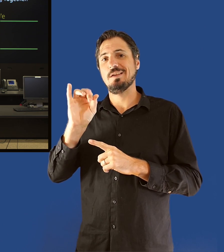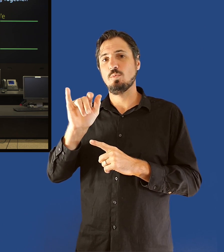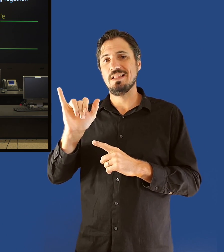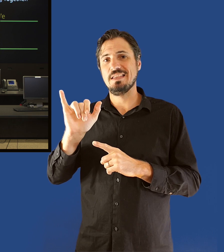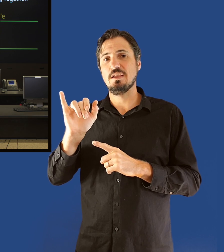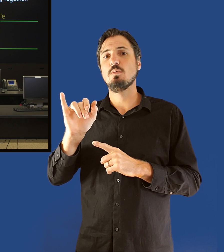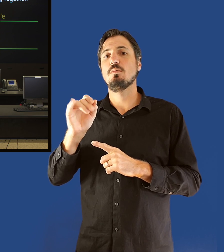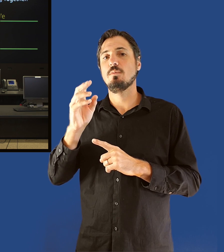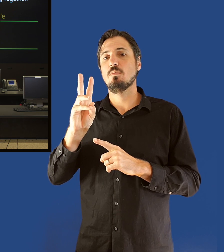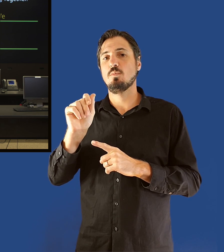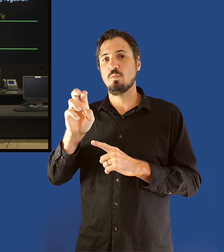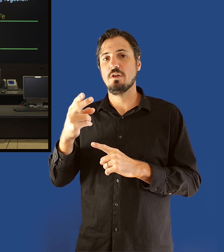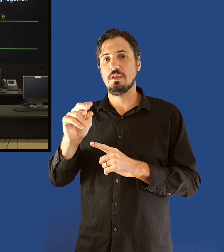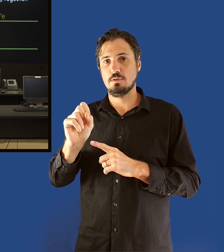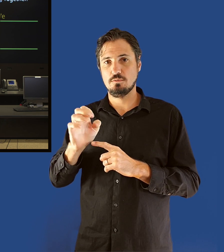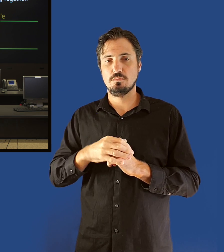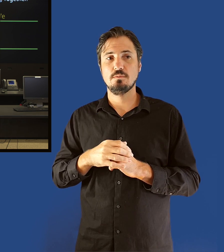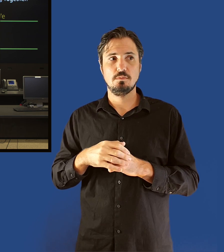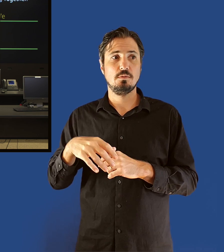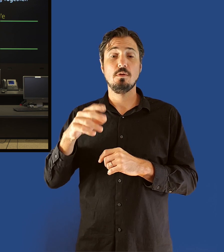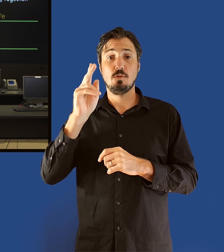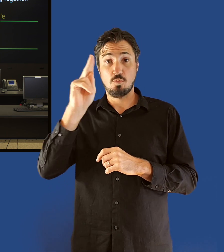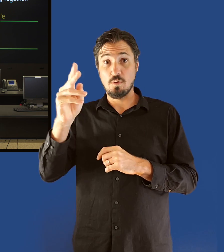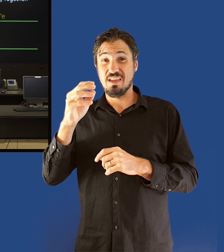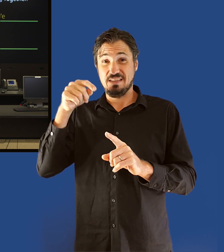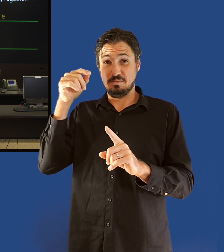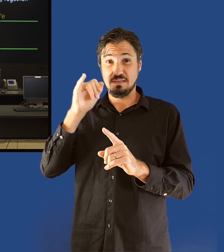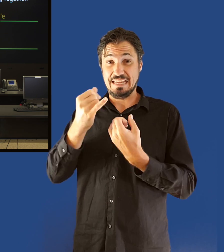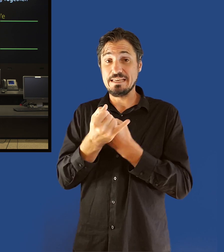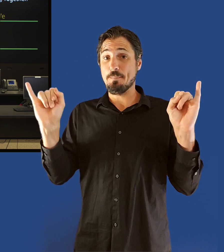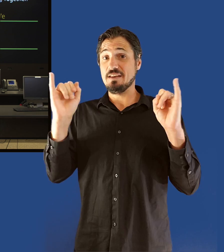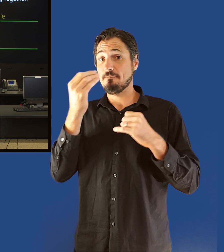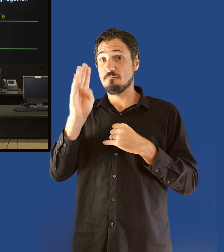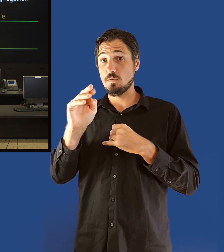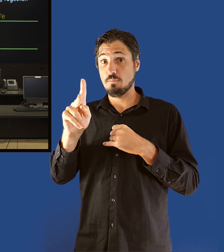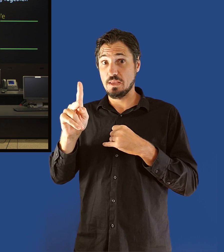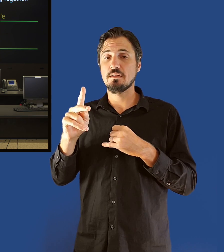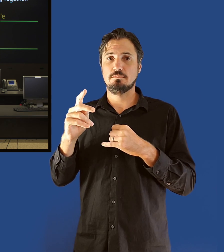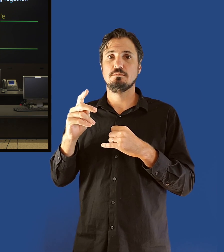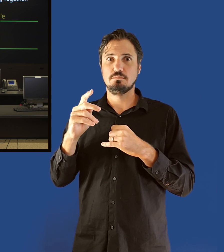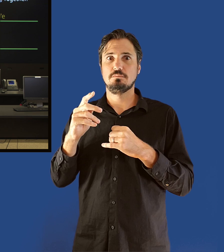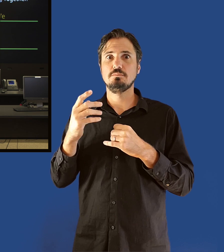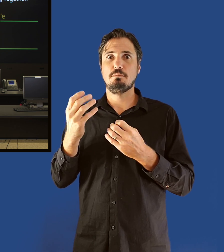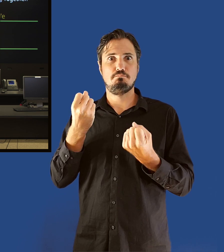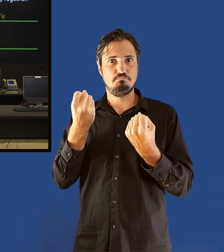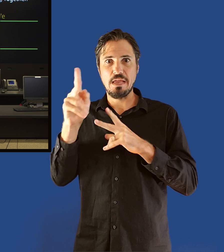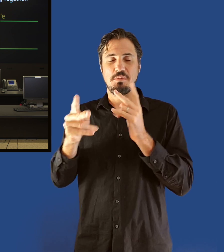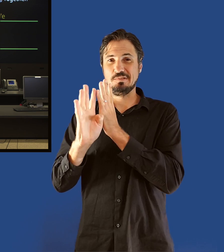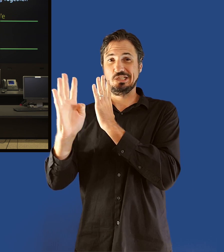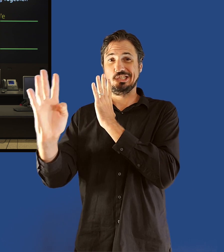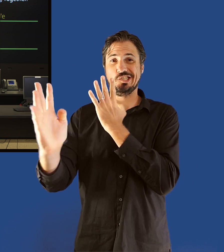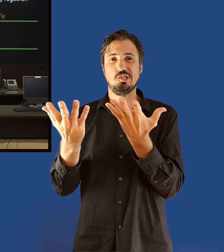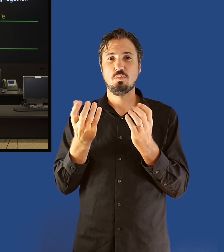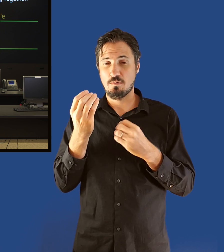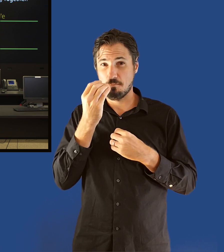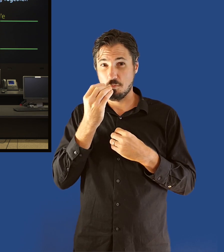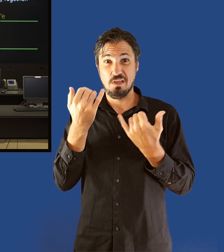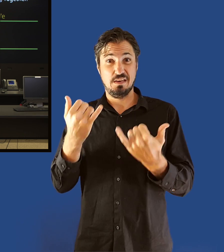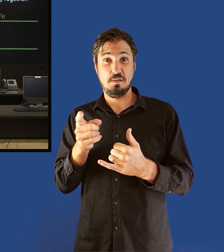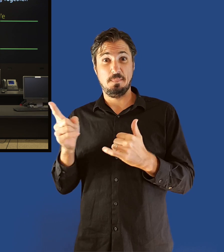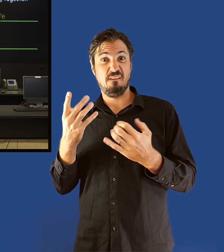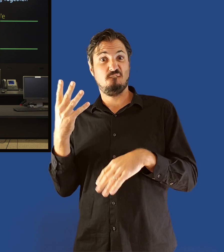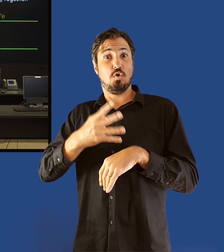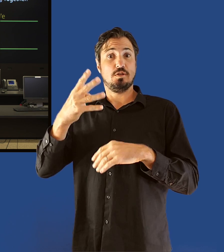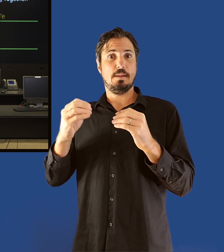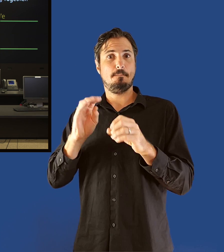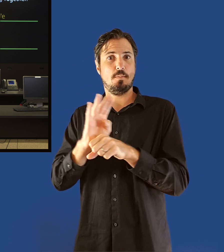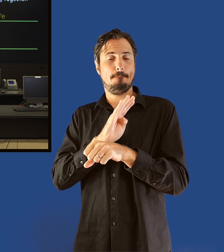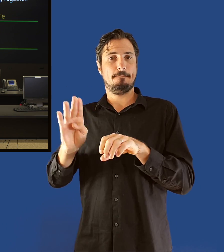The Kaua`i Independent Food Bank has also seen a much larger increase in demand, as its distribution during the COVID-19 crisis has been running at four times their normal rate.